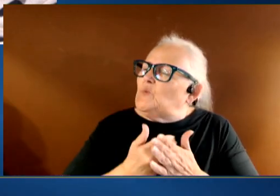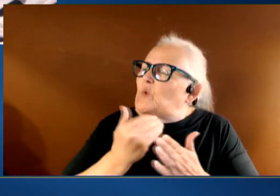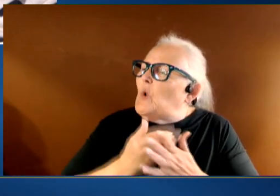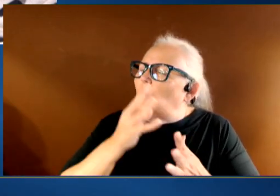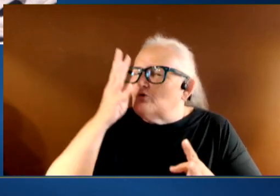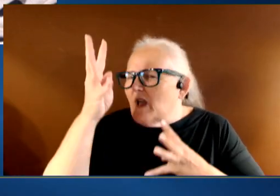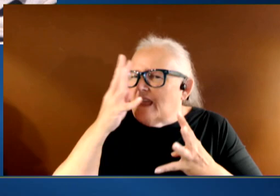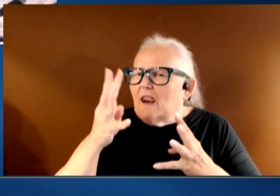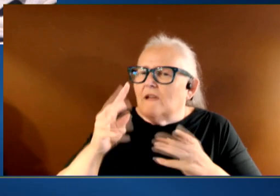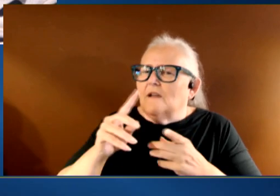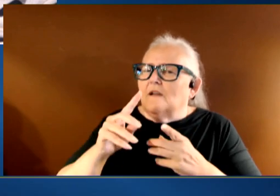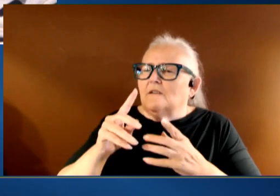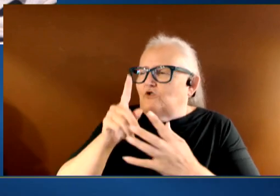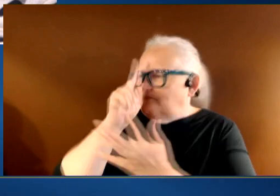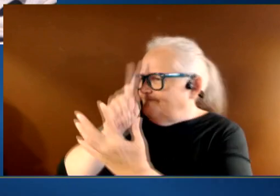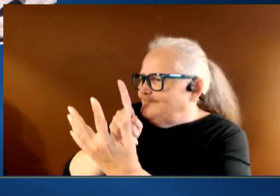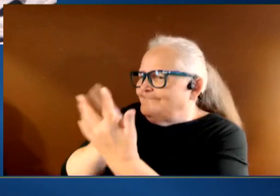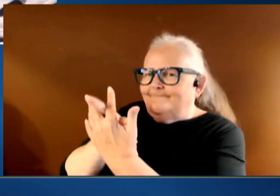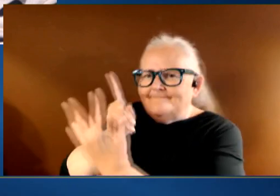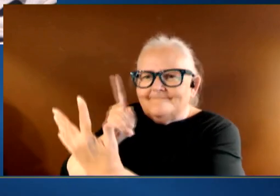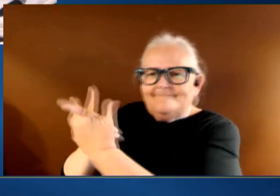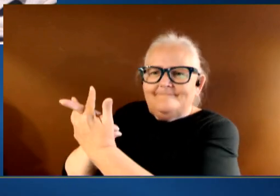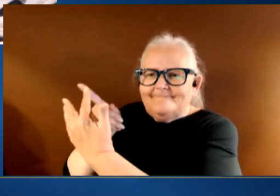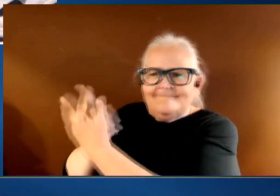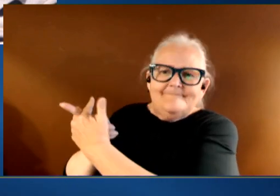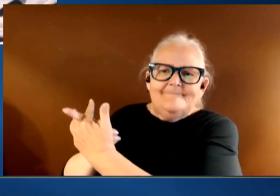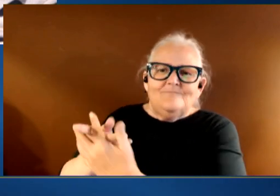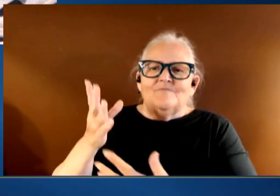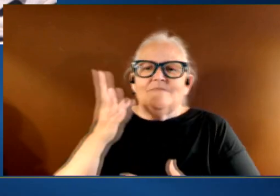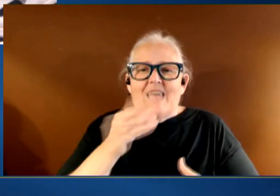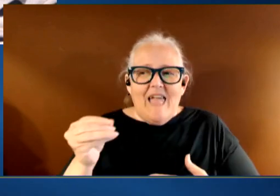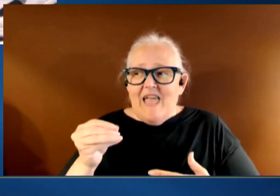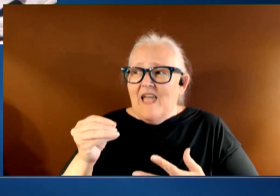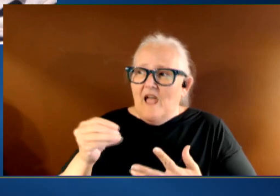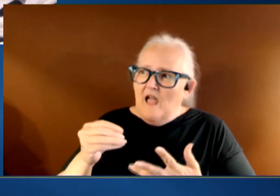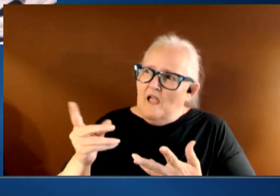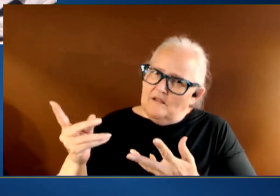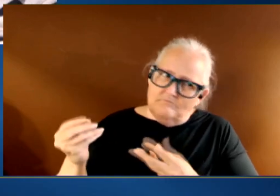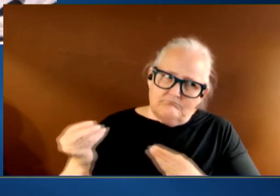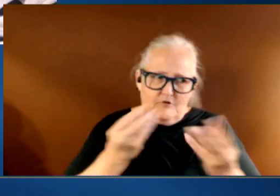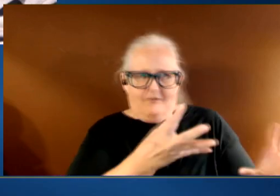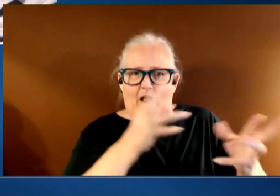message out there and get, you know, the respect that we think the warriors deserve and need.